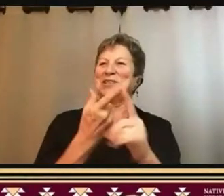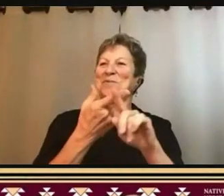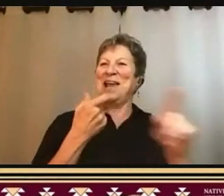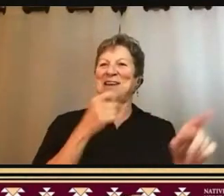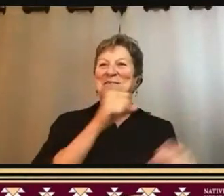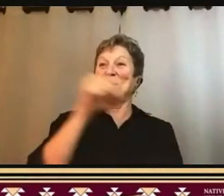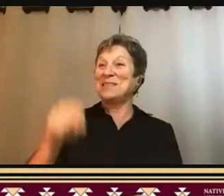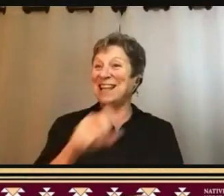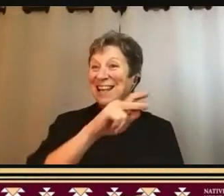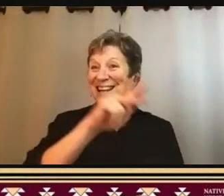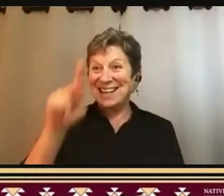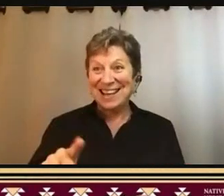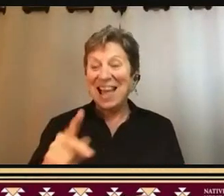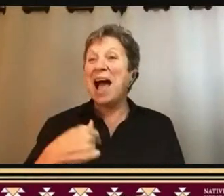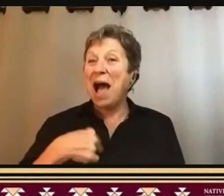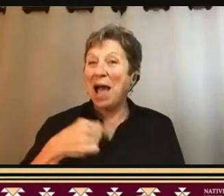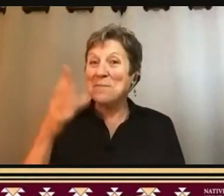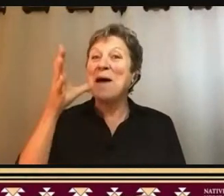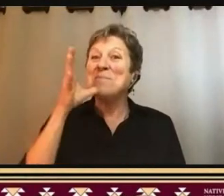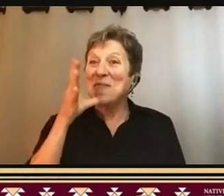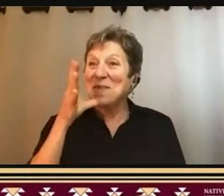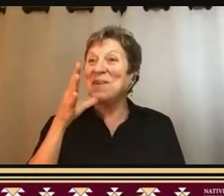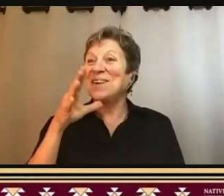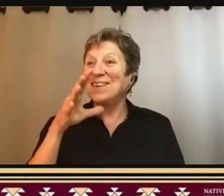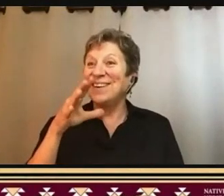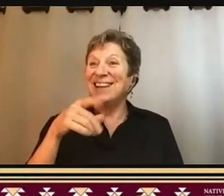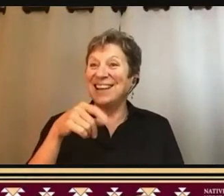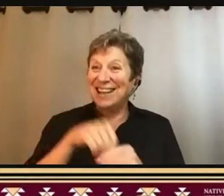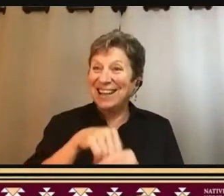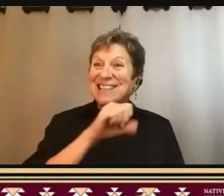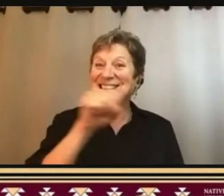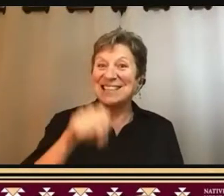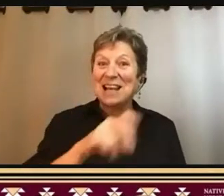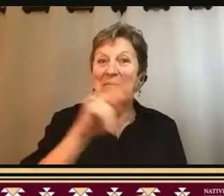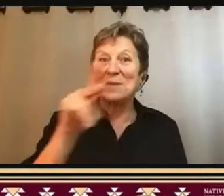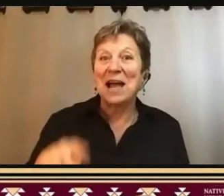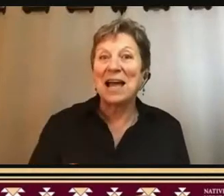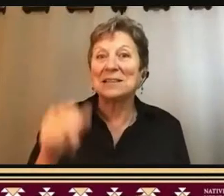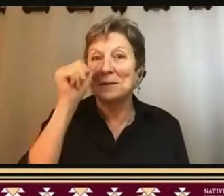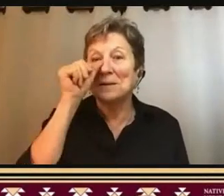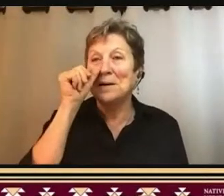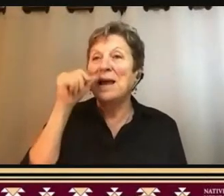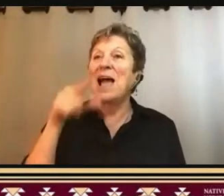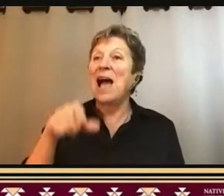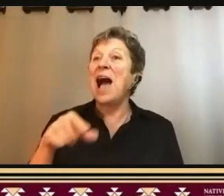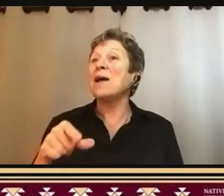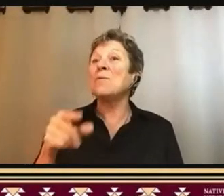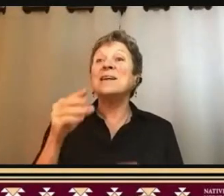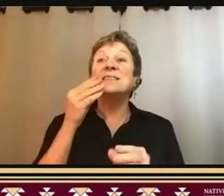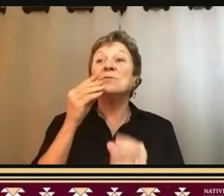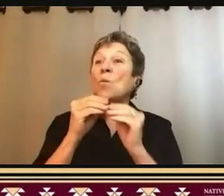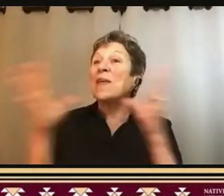BRING ALL OF THAT FURTHER.